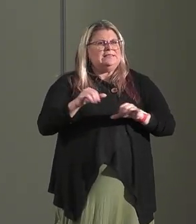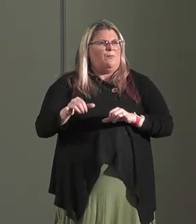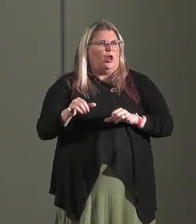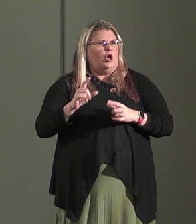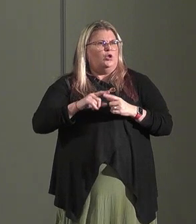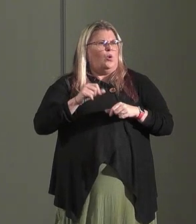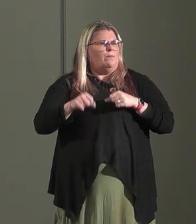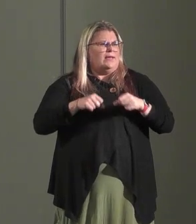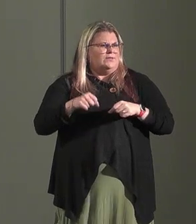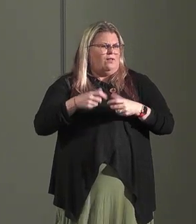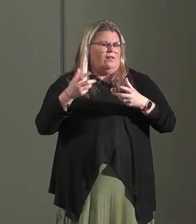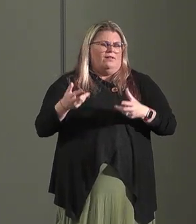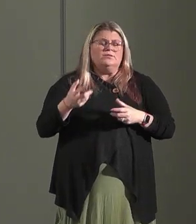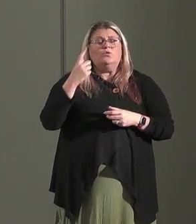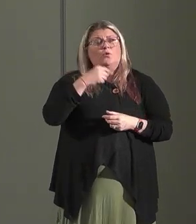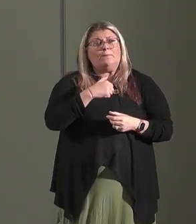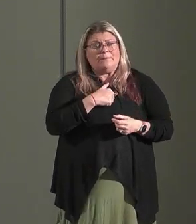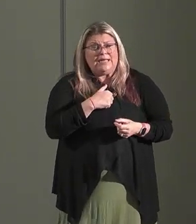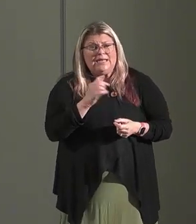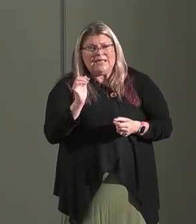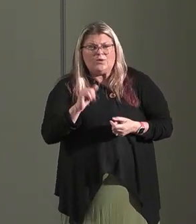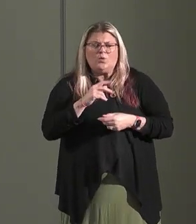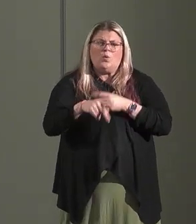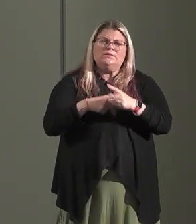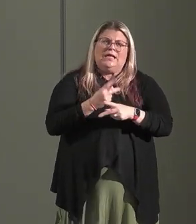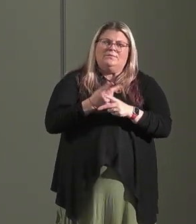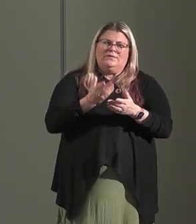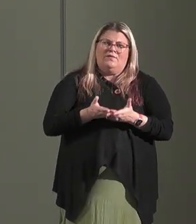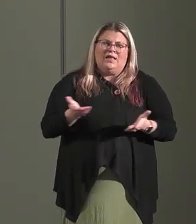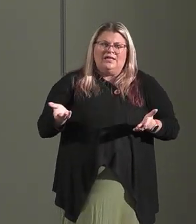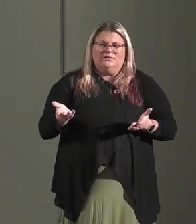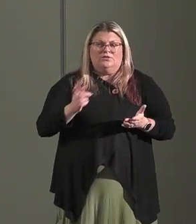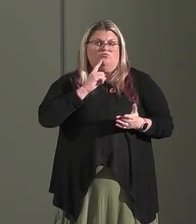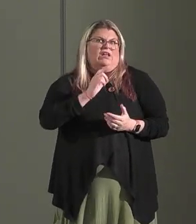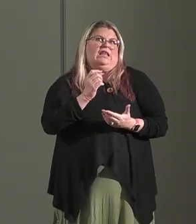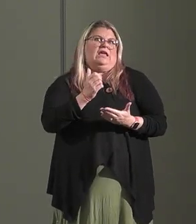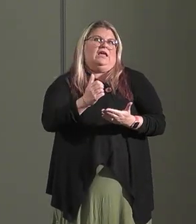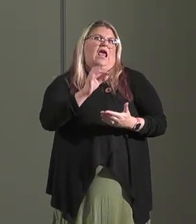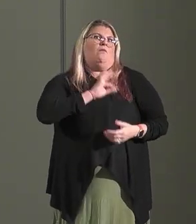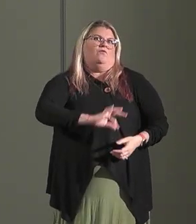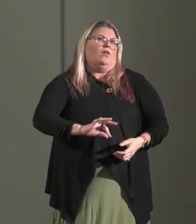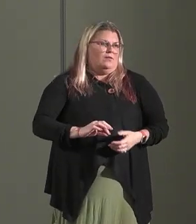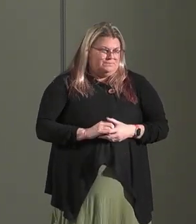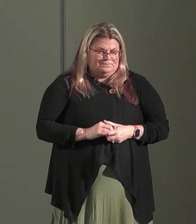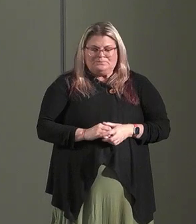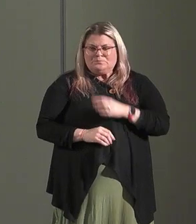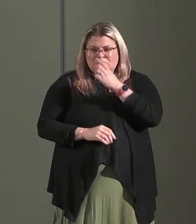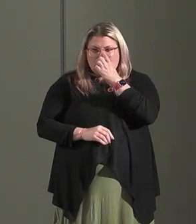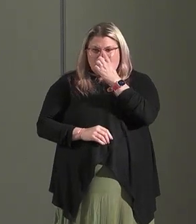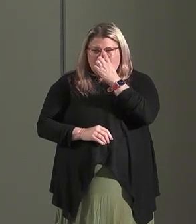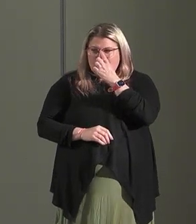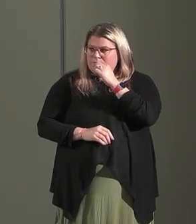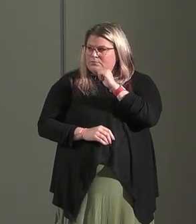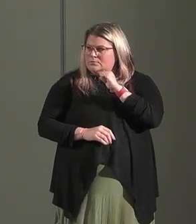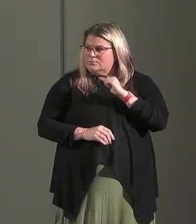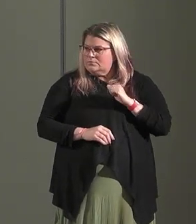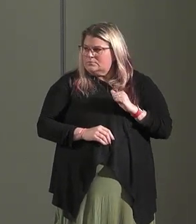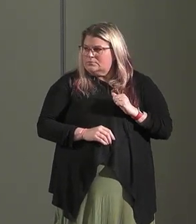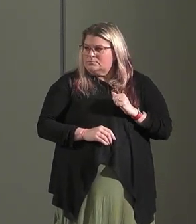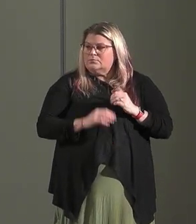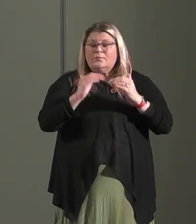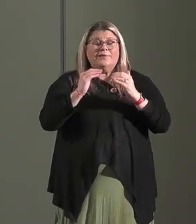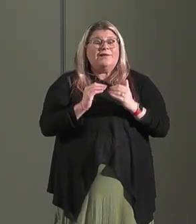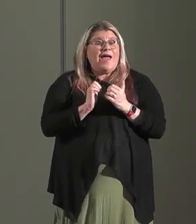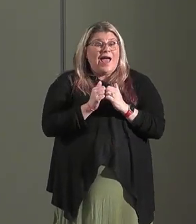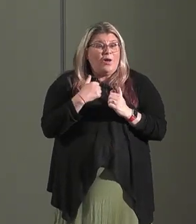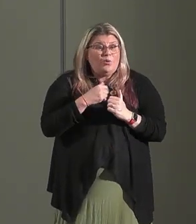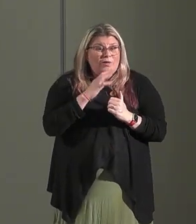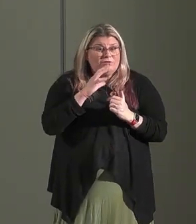does. Those sorts of things are helpful for me. And how do we talk about equitable accessibility